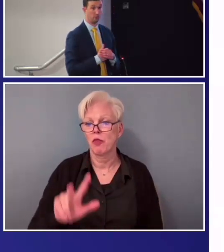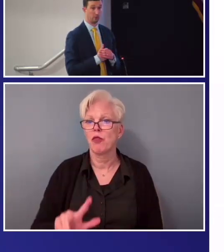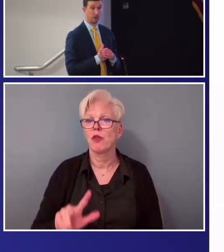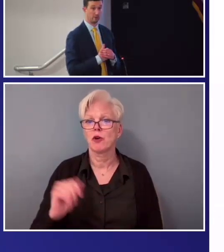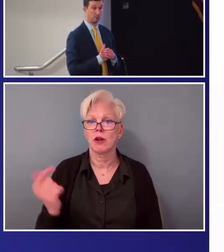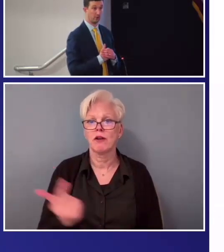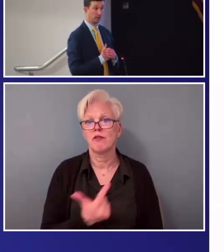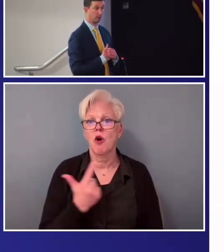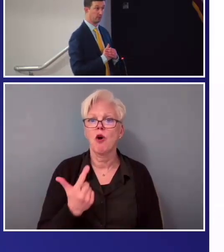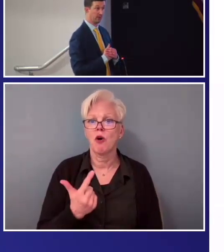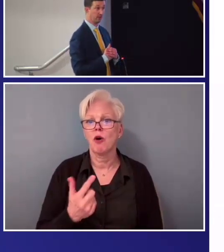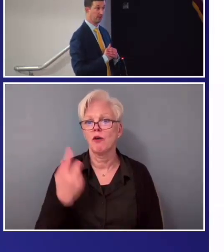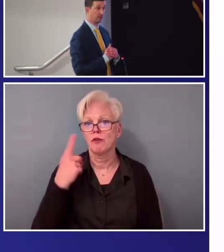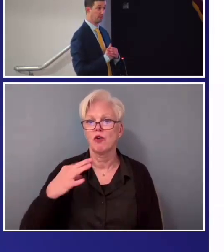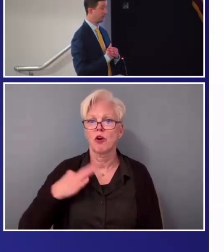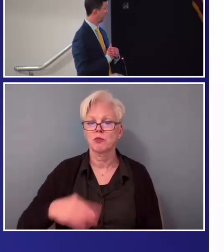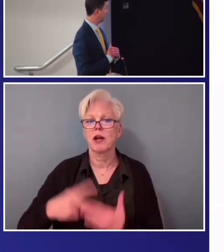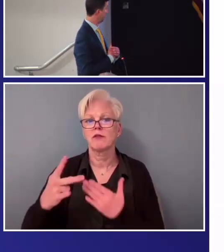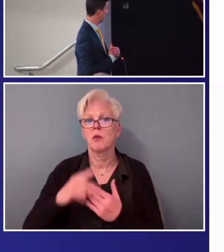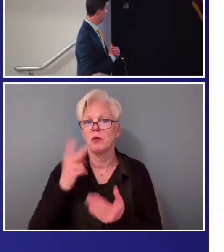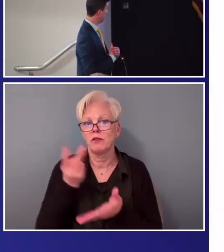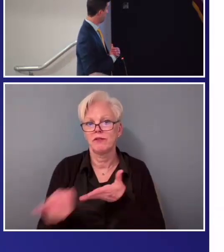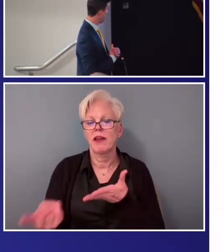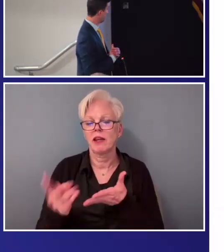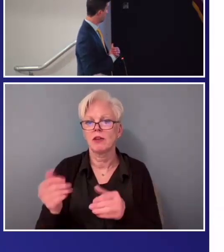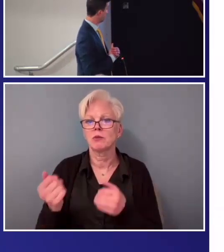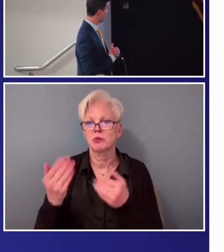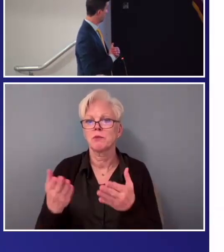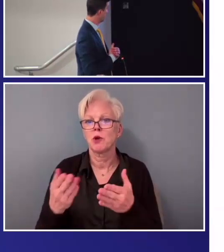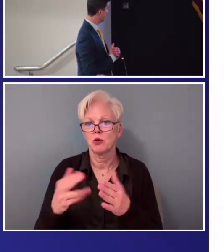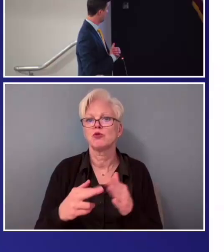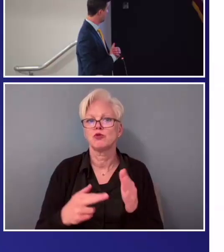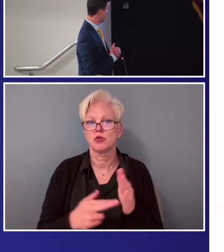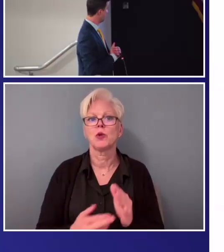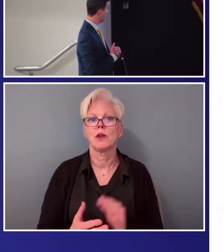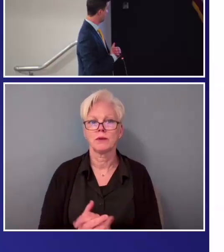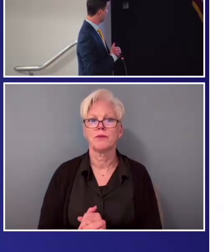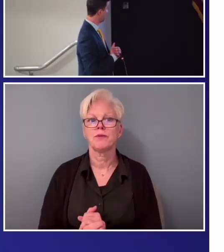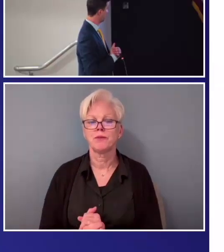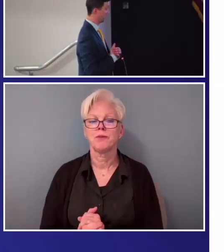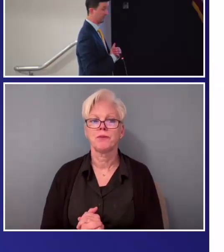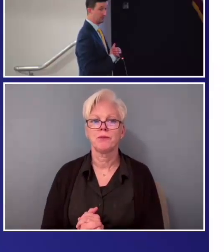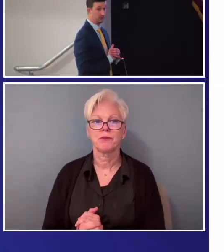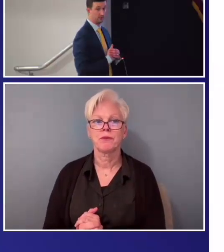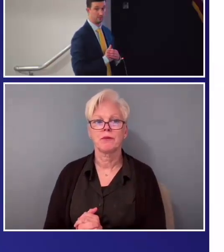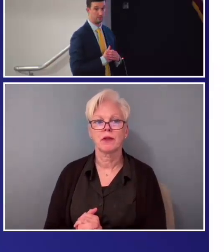for-profit programs would fail the proposed rule. Next slide, please.